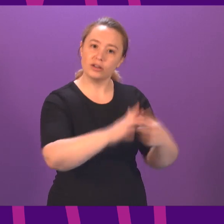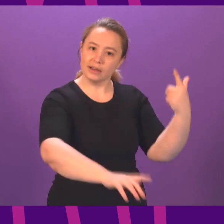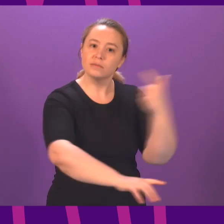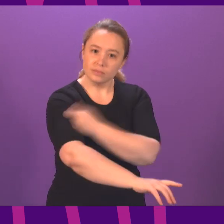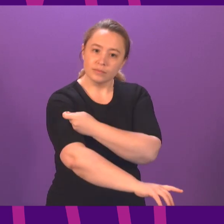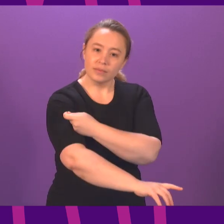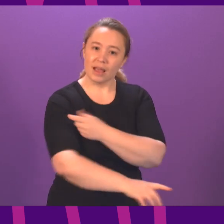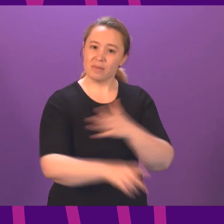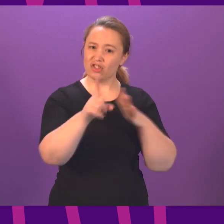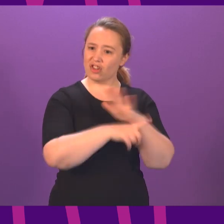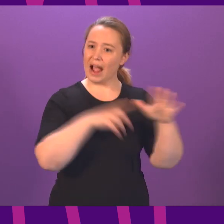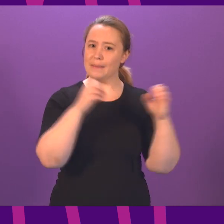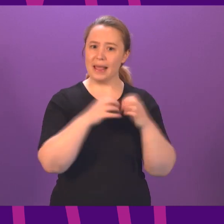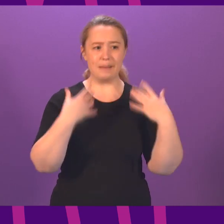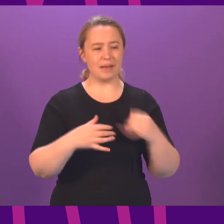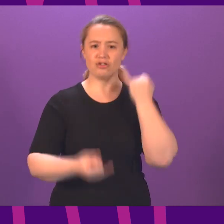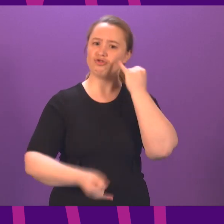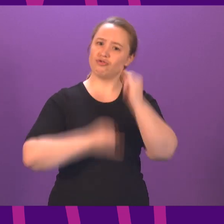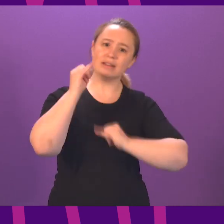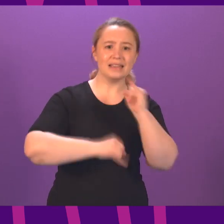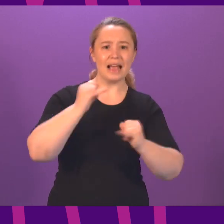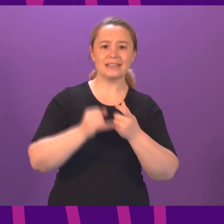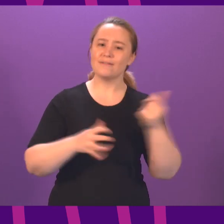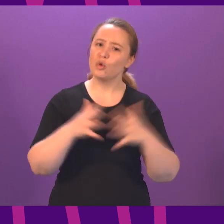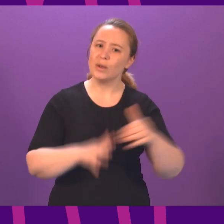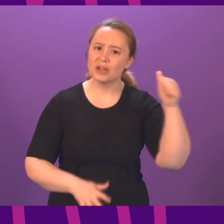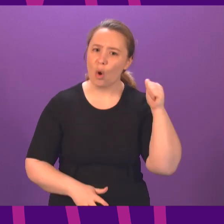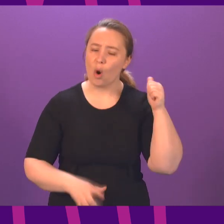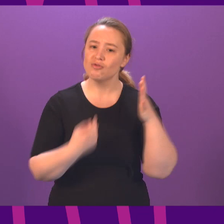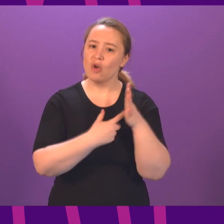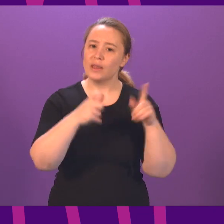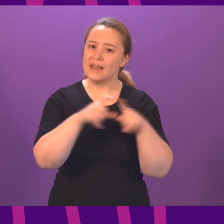by Jackie Baillie and Ruth Davidson just a couple of weeks ago. That says it all. They